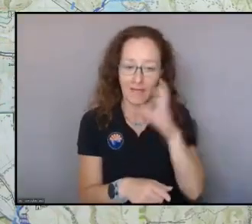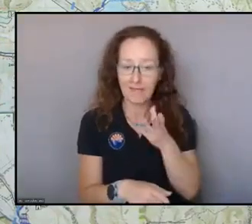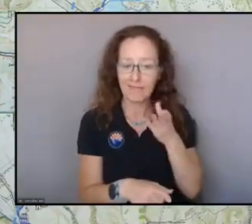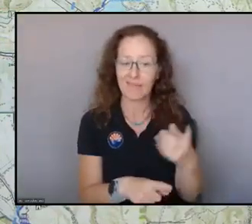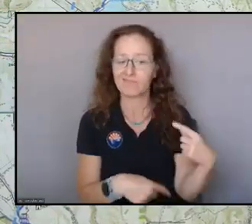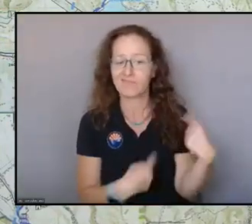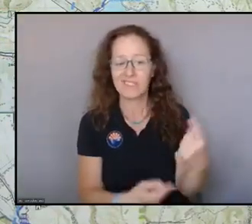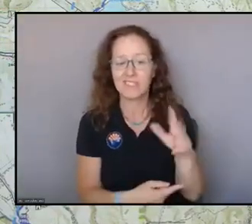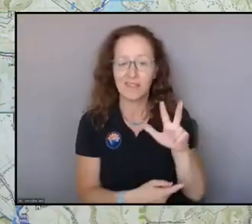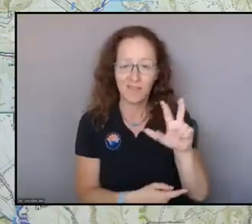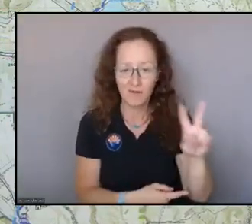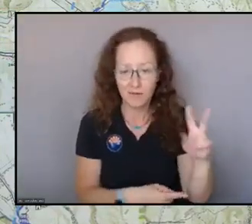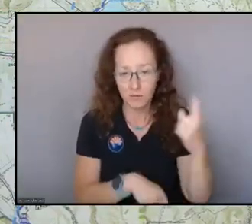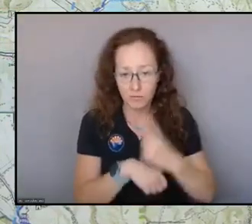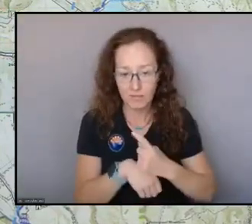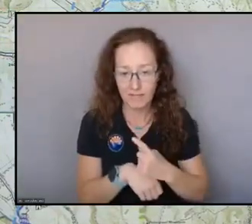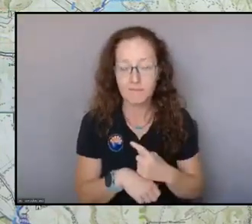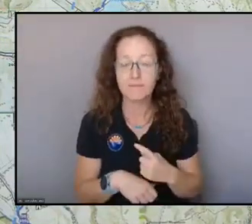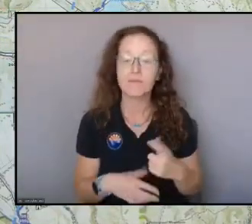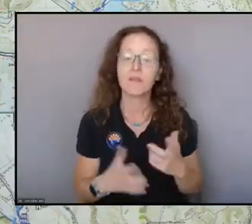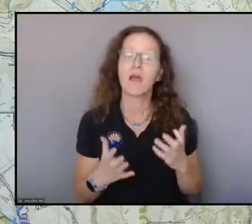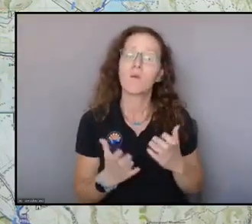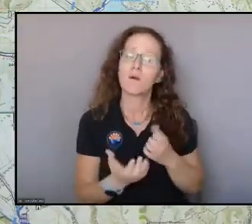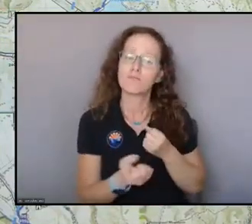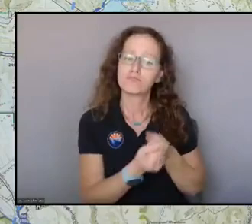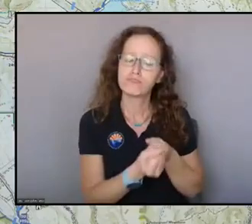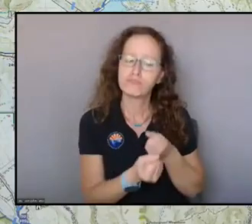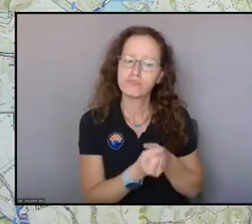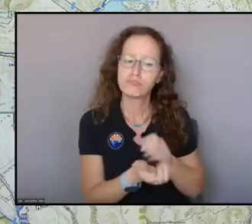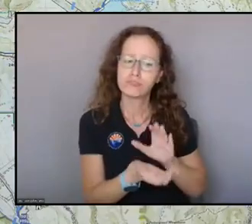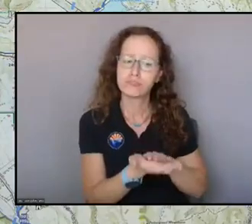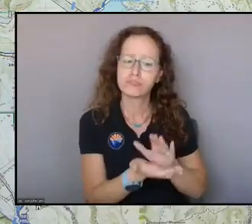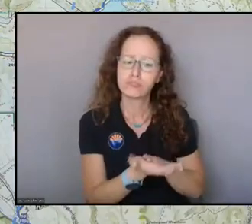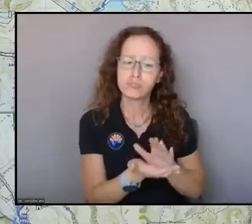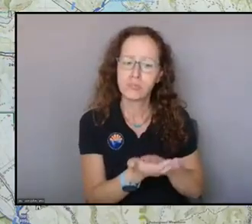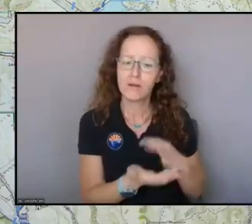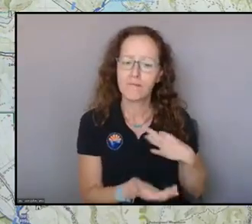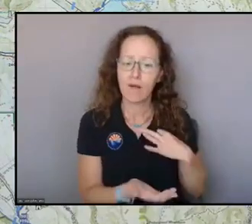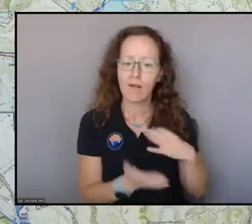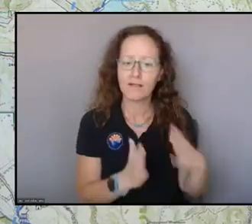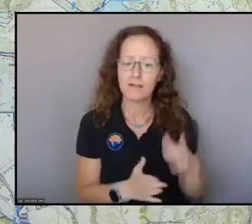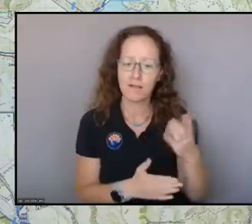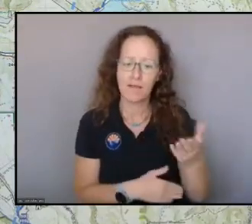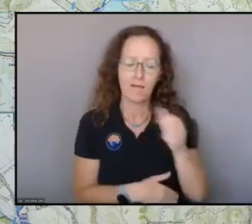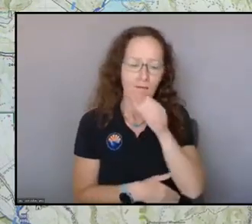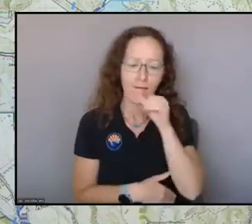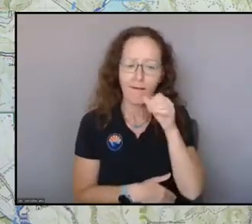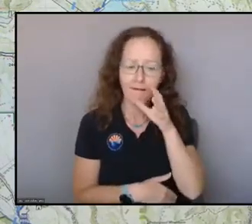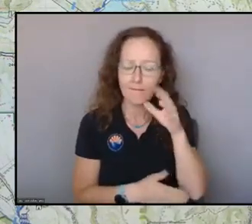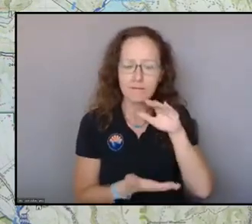I WANT TO GIVE A SHOUT-OUT TO THE VOLUNTEERS AT THE AG